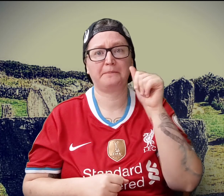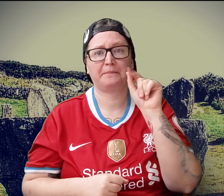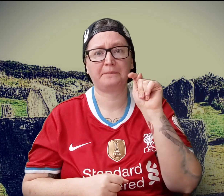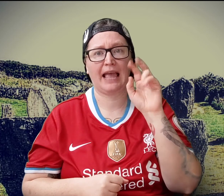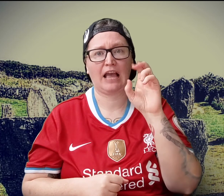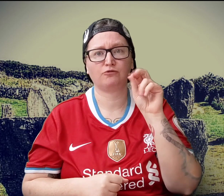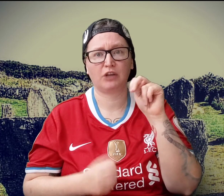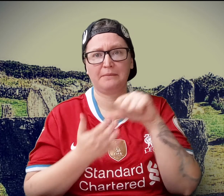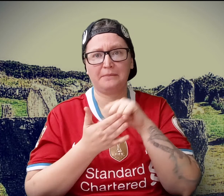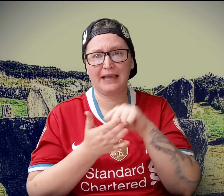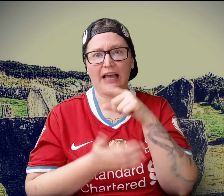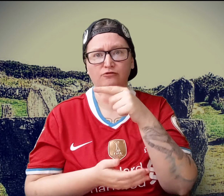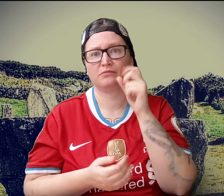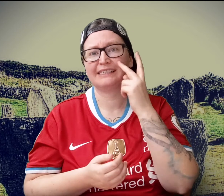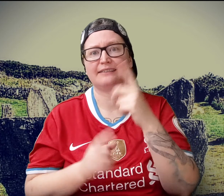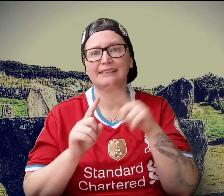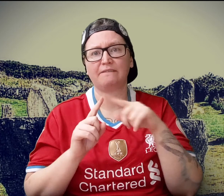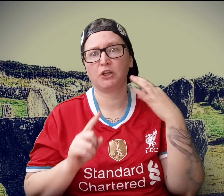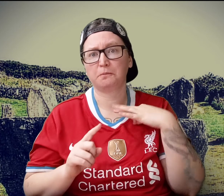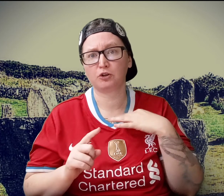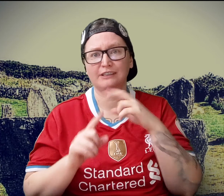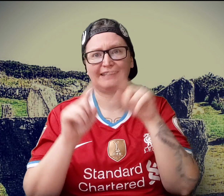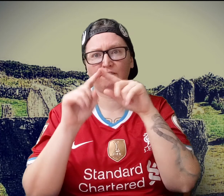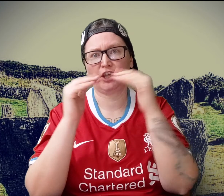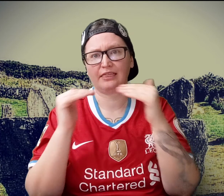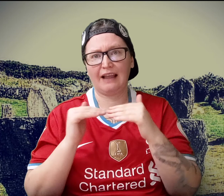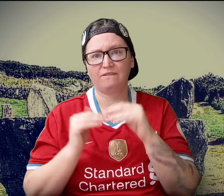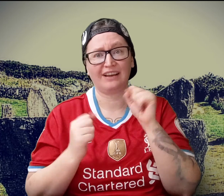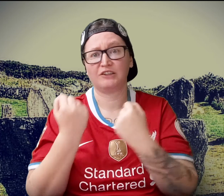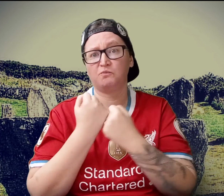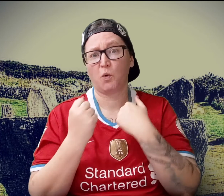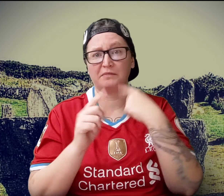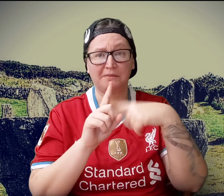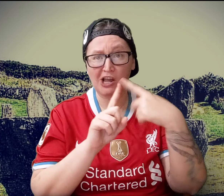you can take a look at my Patreon page there you'll see different perks at different levels